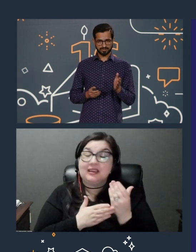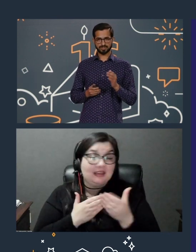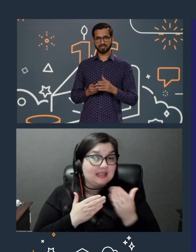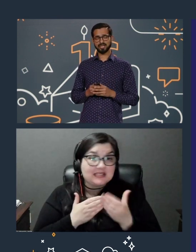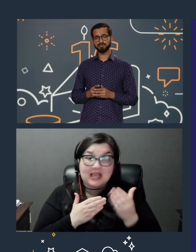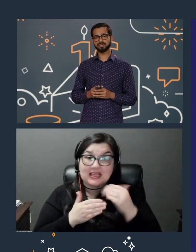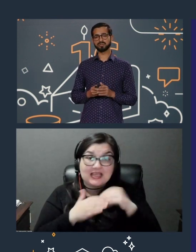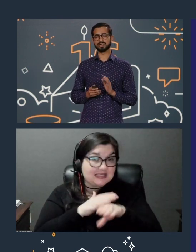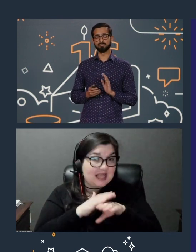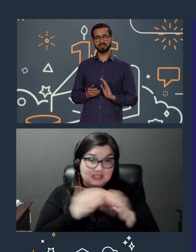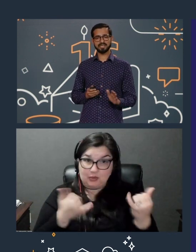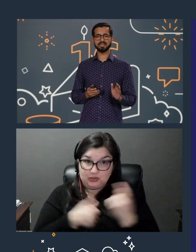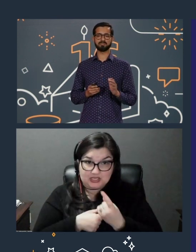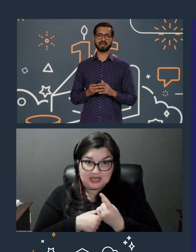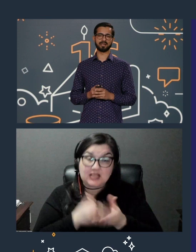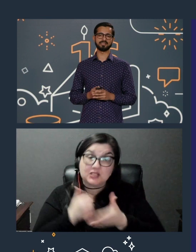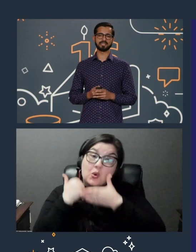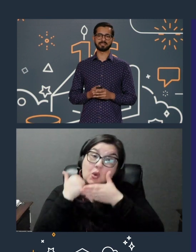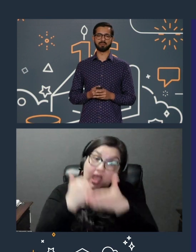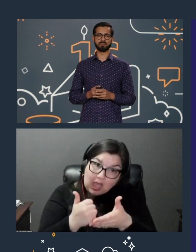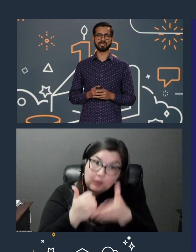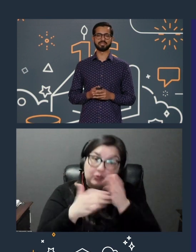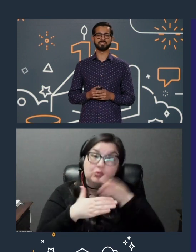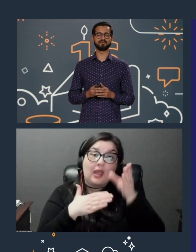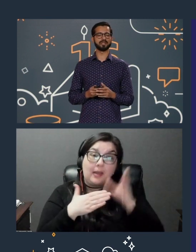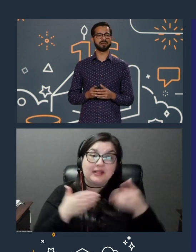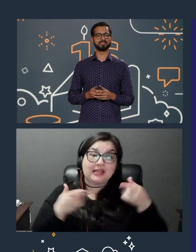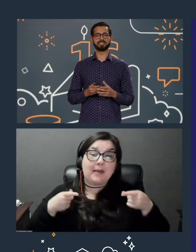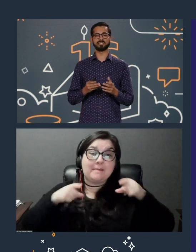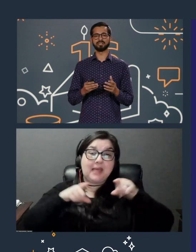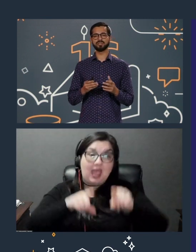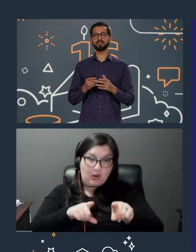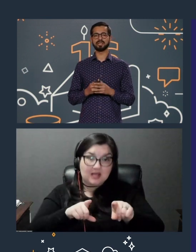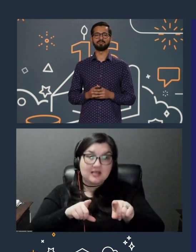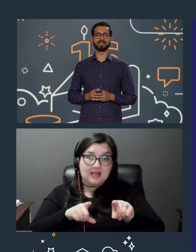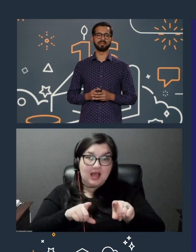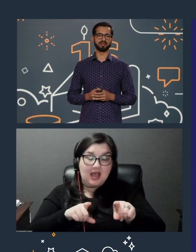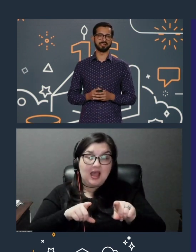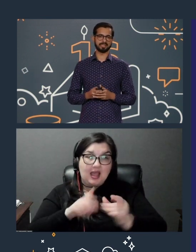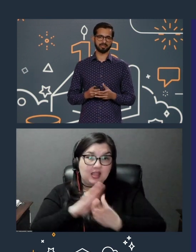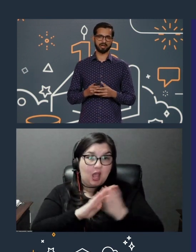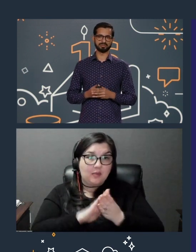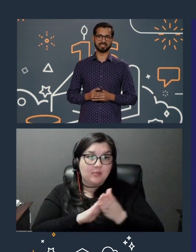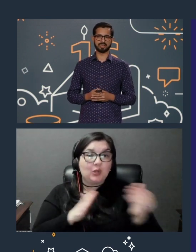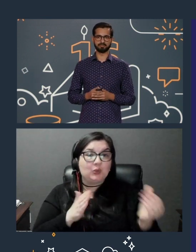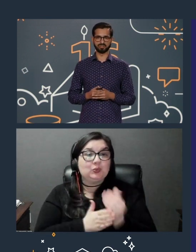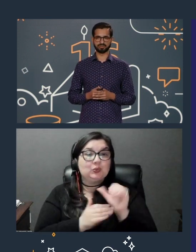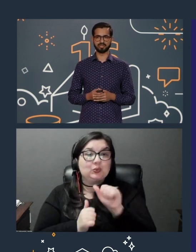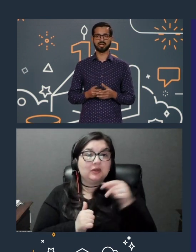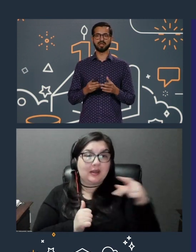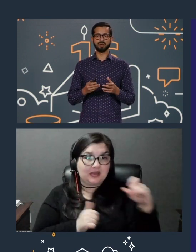So to help you to completely parallel checksum operations, we are launching a new API called GetObjectAttributes